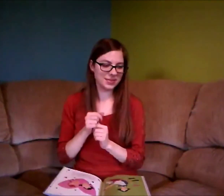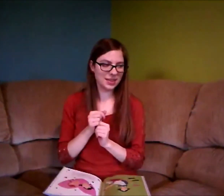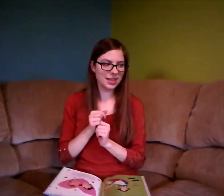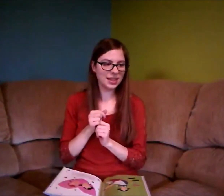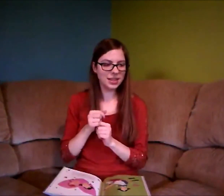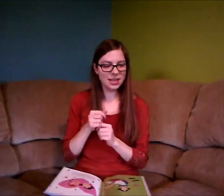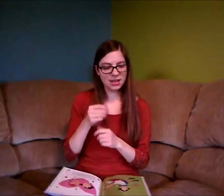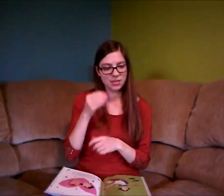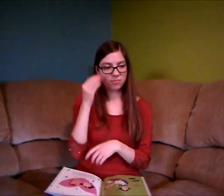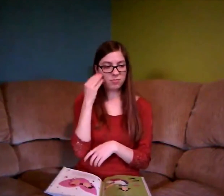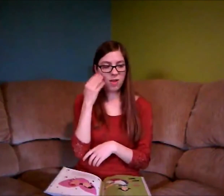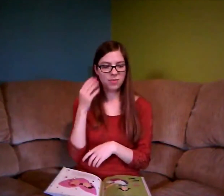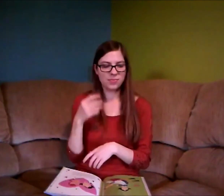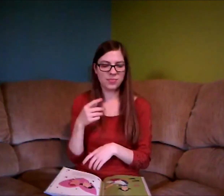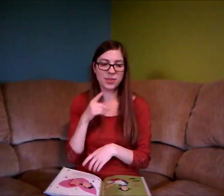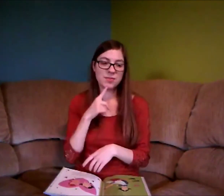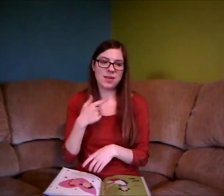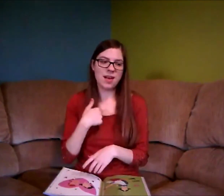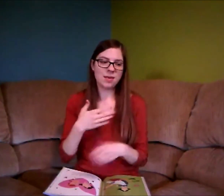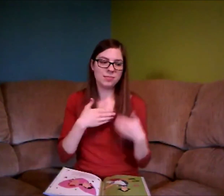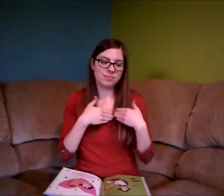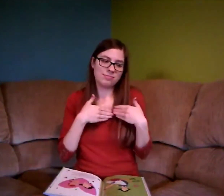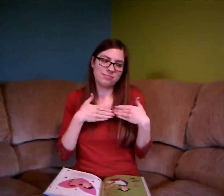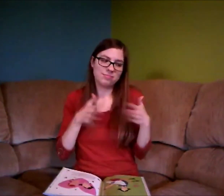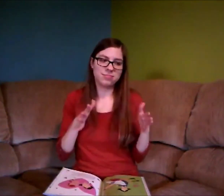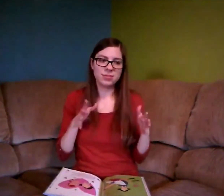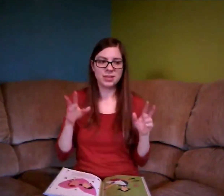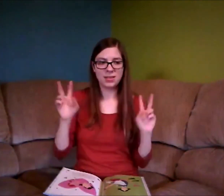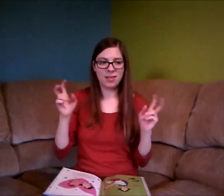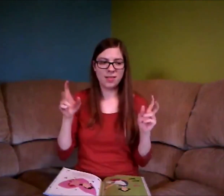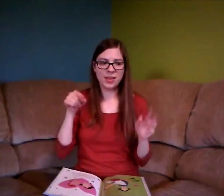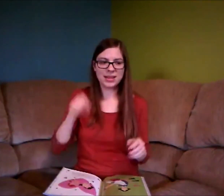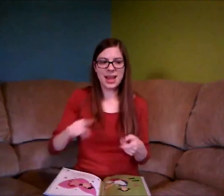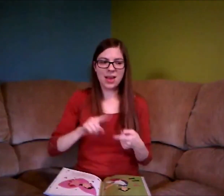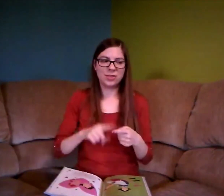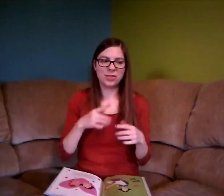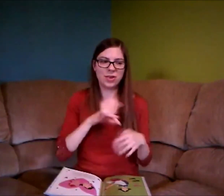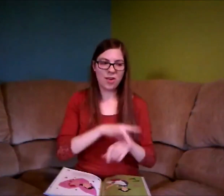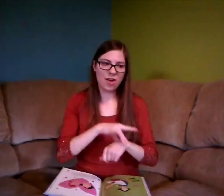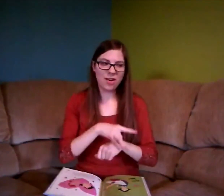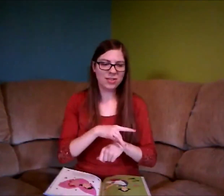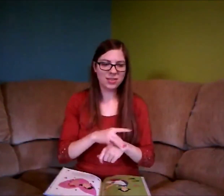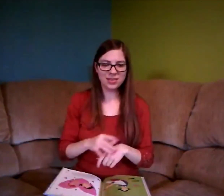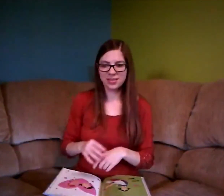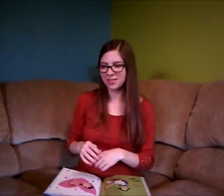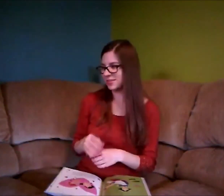Then smiling said, For what it's worth, you'll find I'm really down to earth."